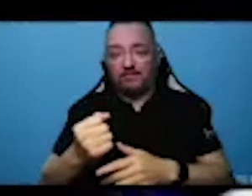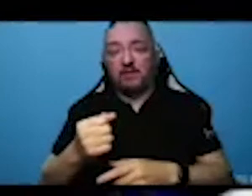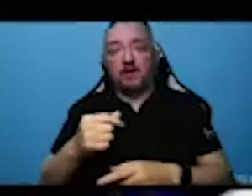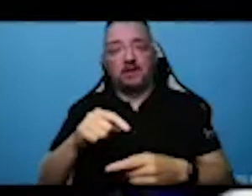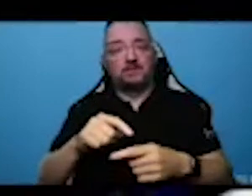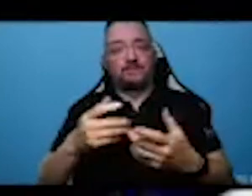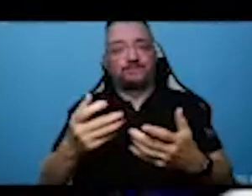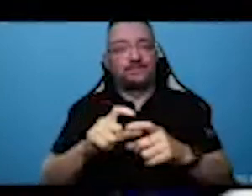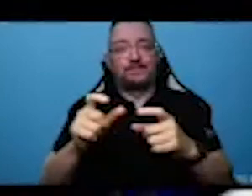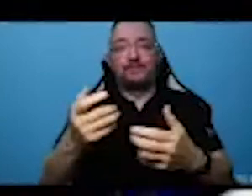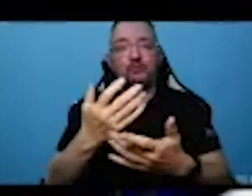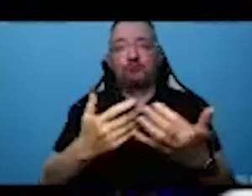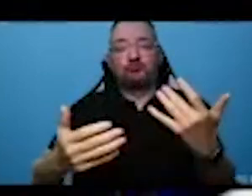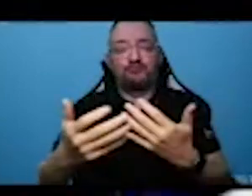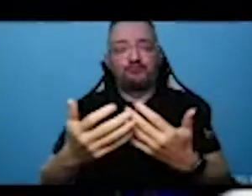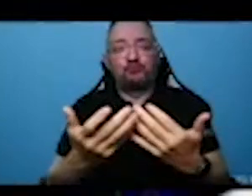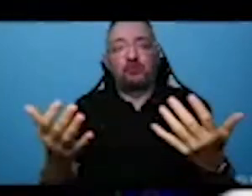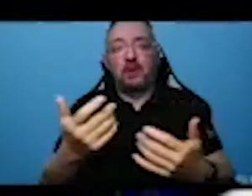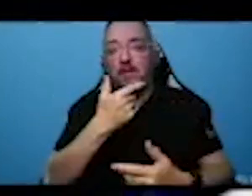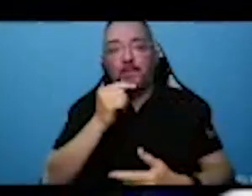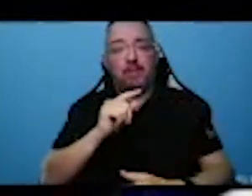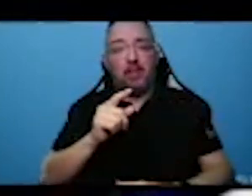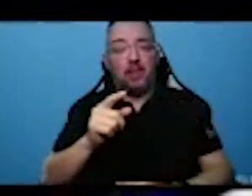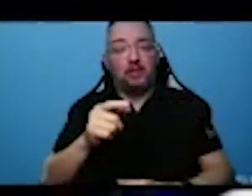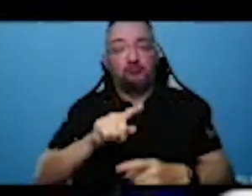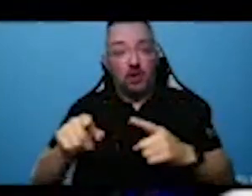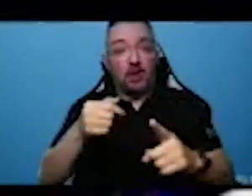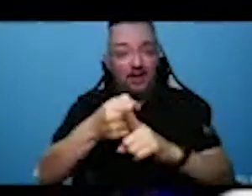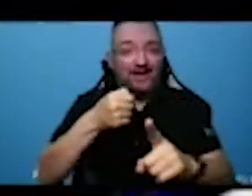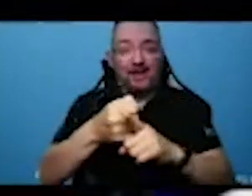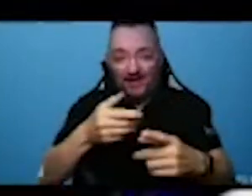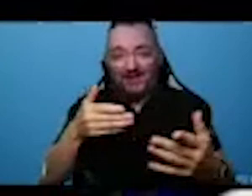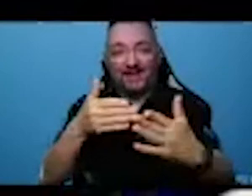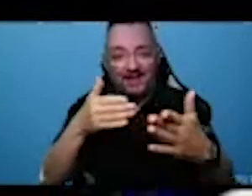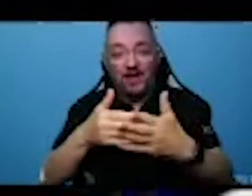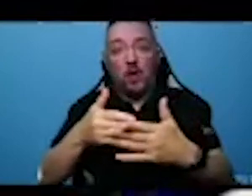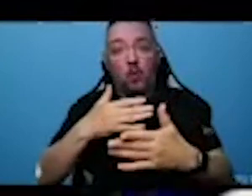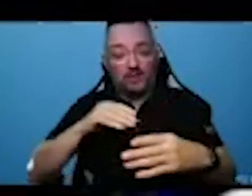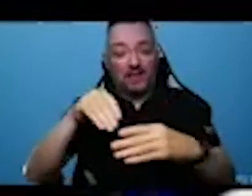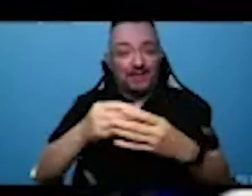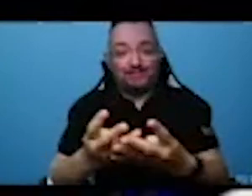energy hammering on the door, trying to get to the table than actually bringing all the talents, the skills, their